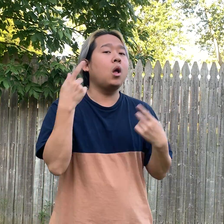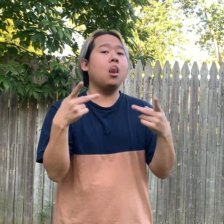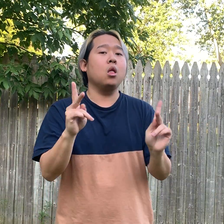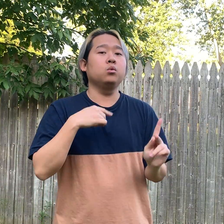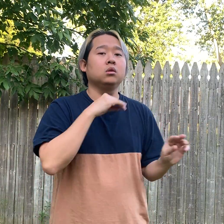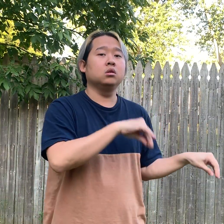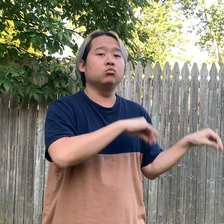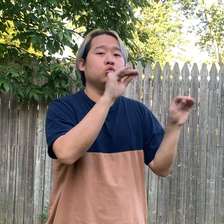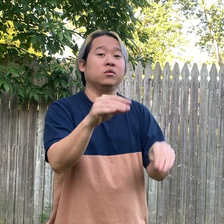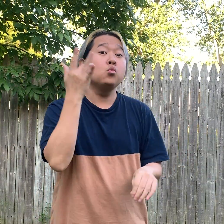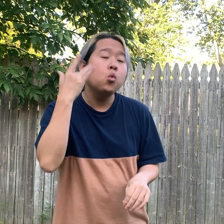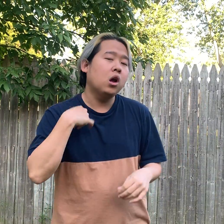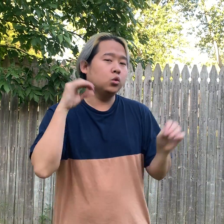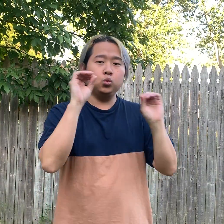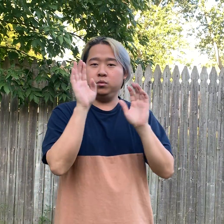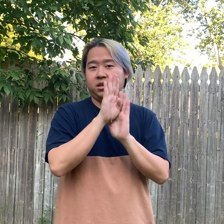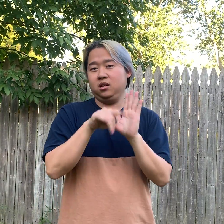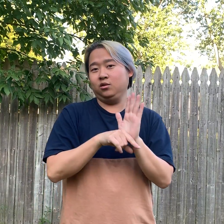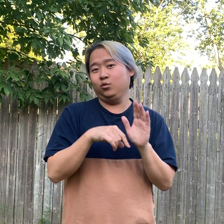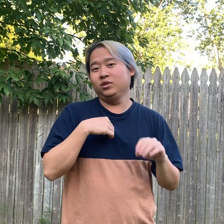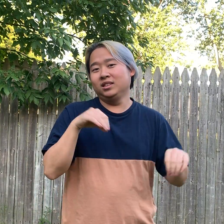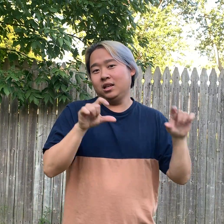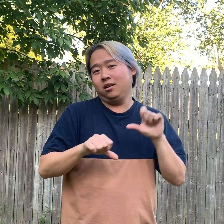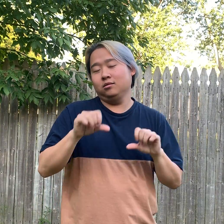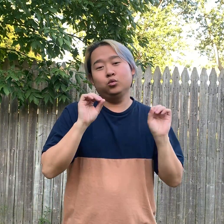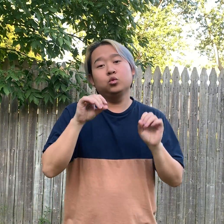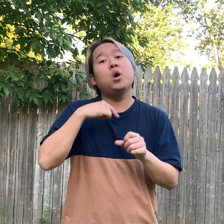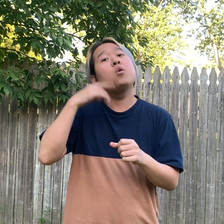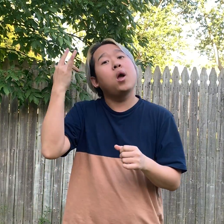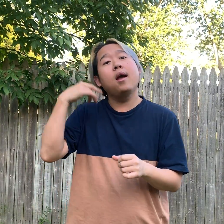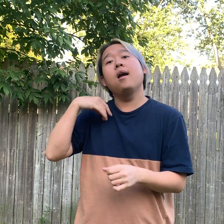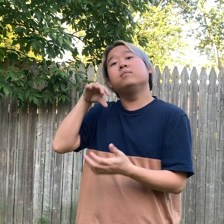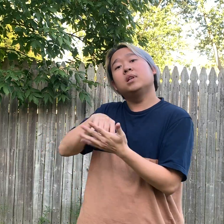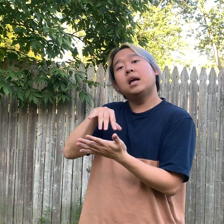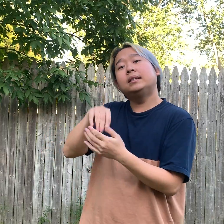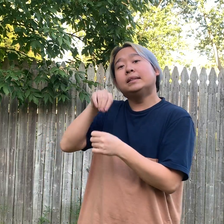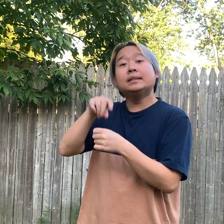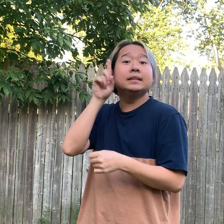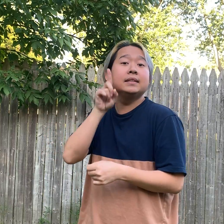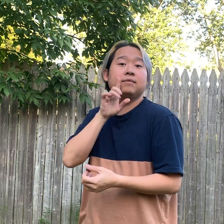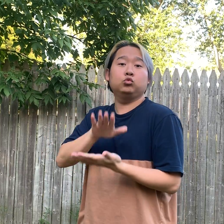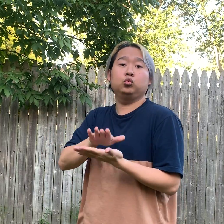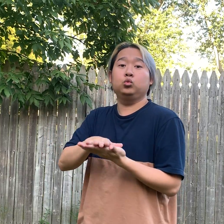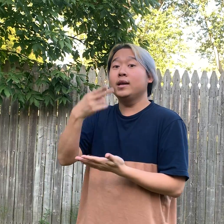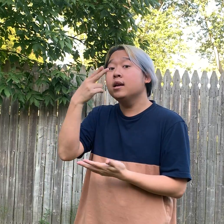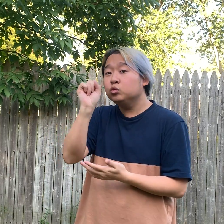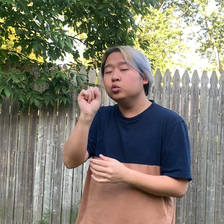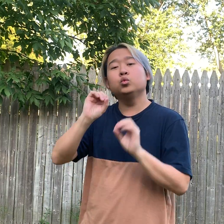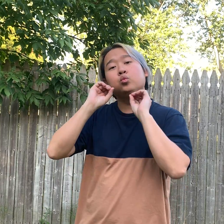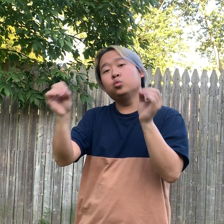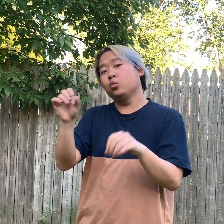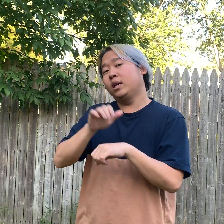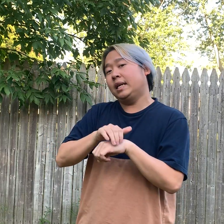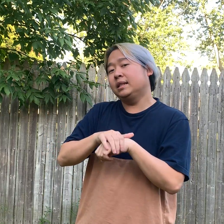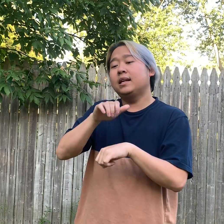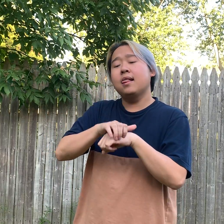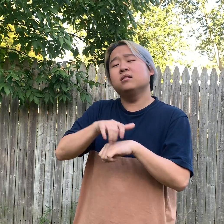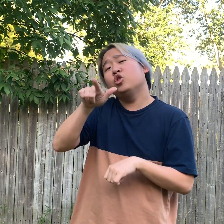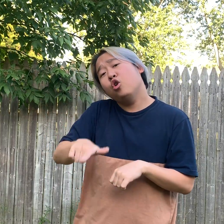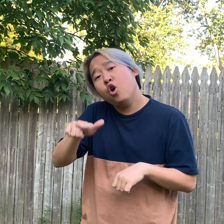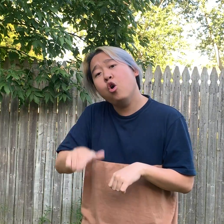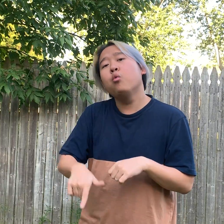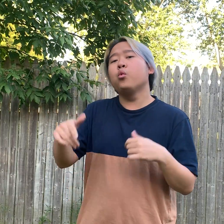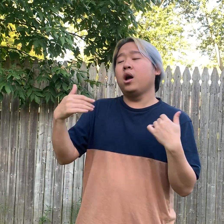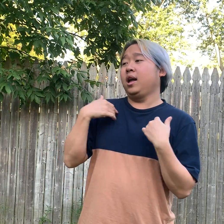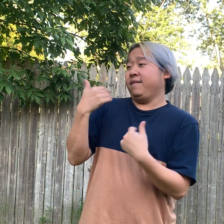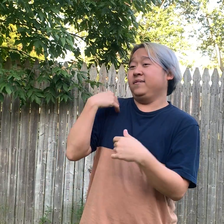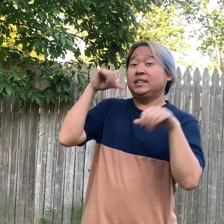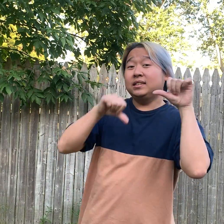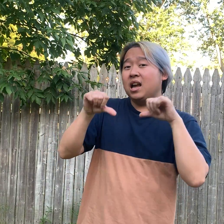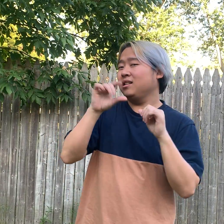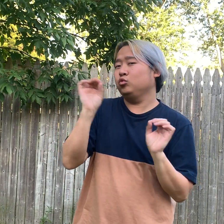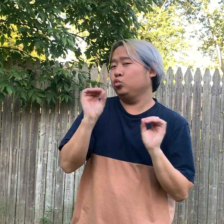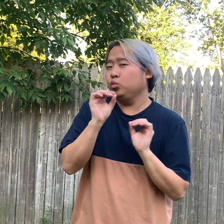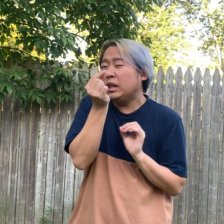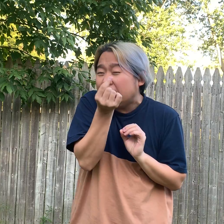…due to my lack of background in science and the English language while I was in high school.